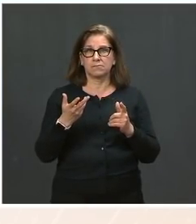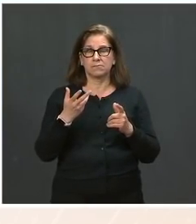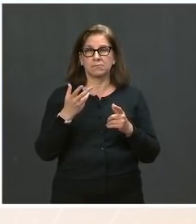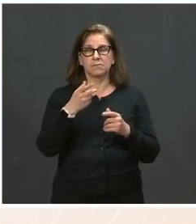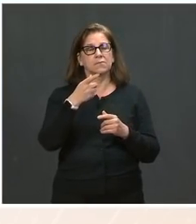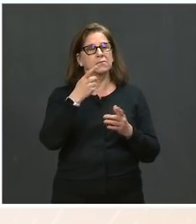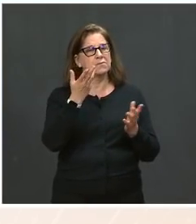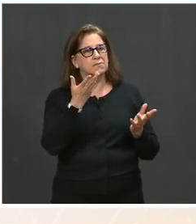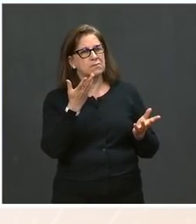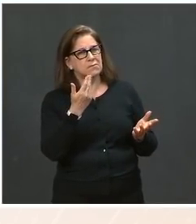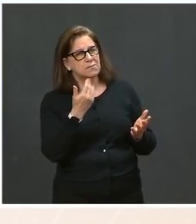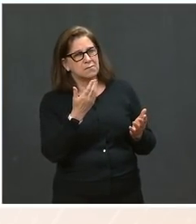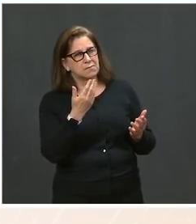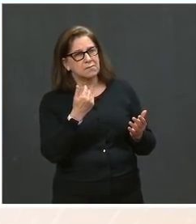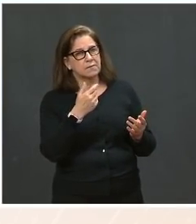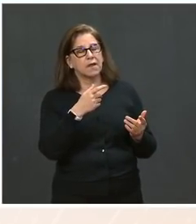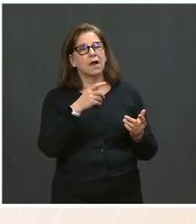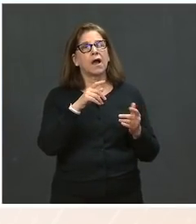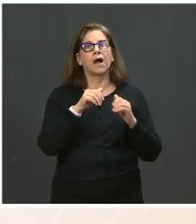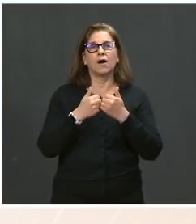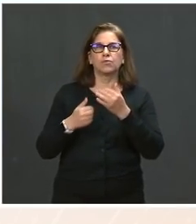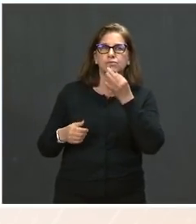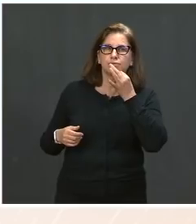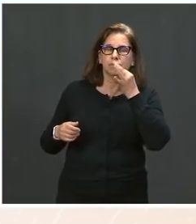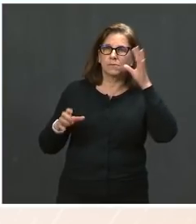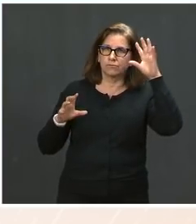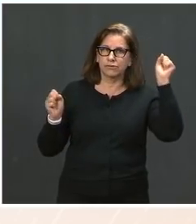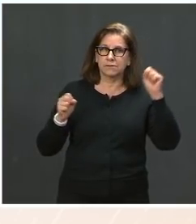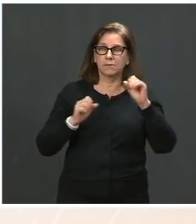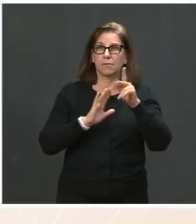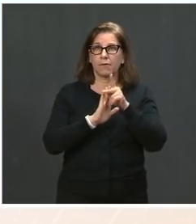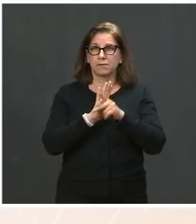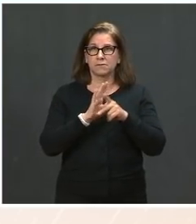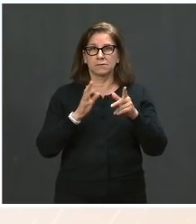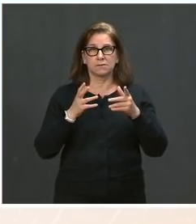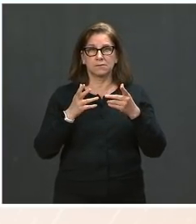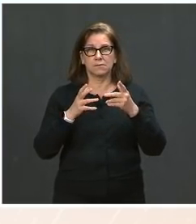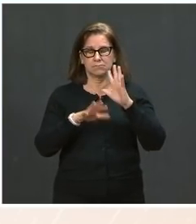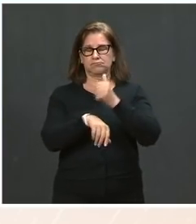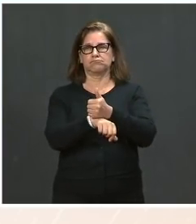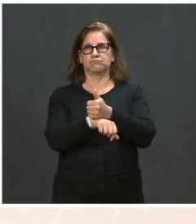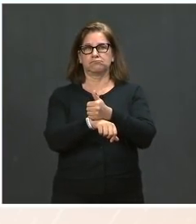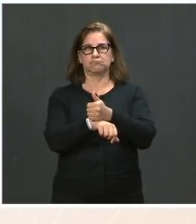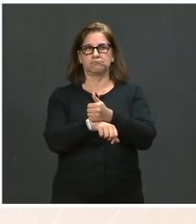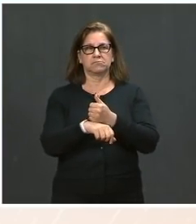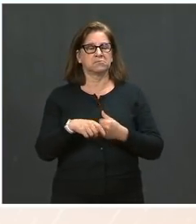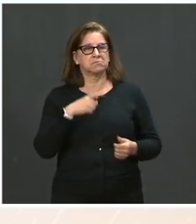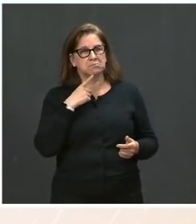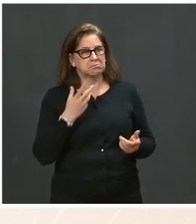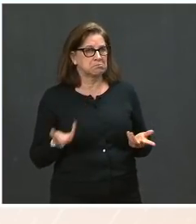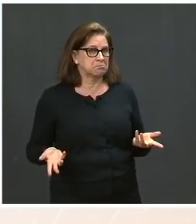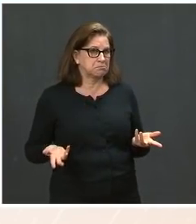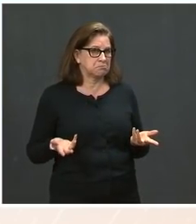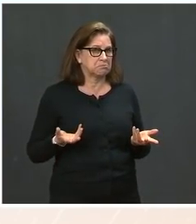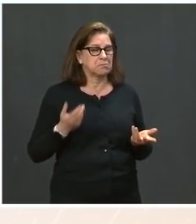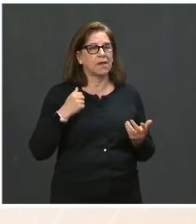to see some of his policies in place? Ms. Psaki: Well, there are certain periods of time of reviews for different components of this.